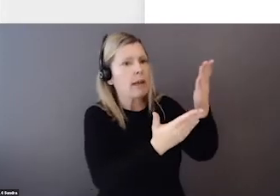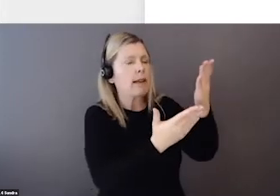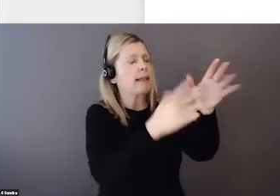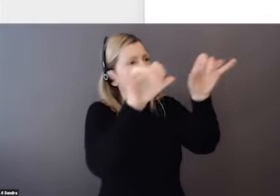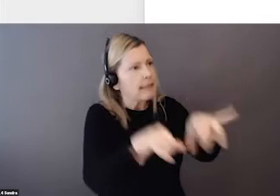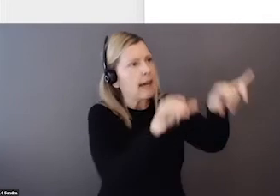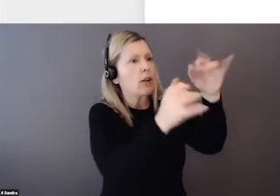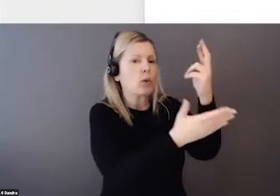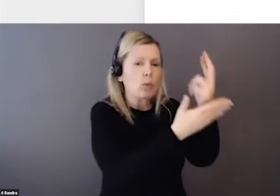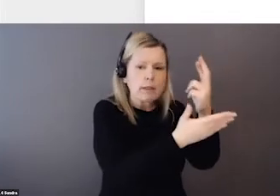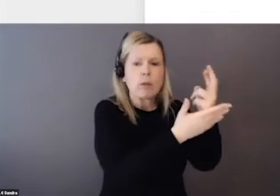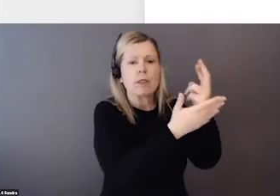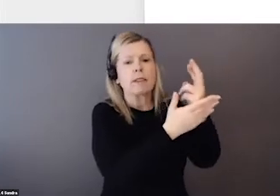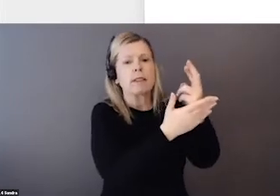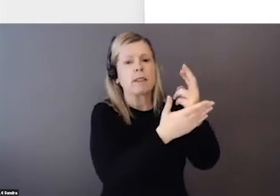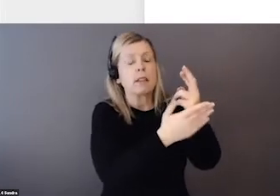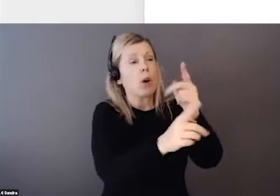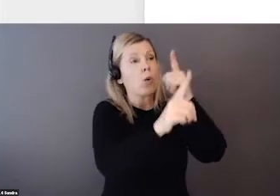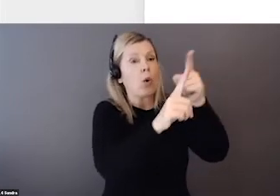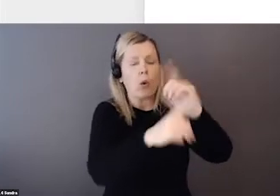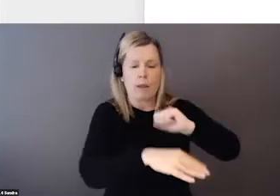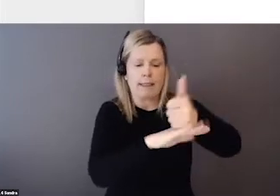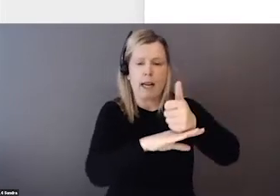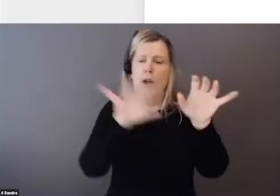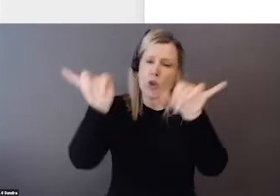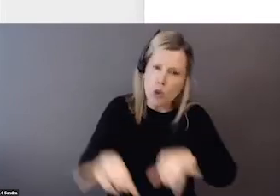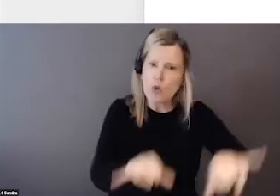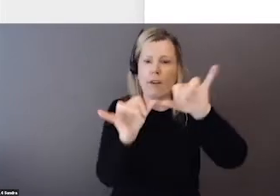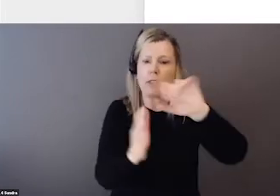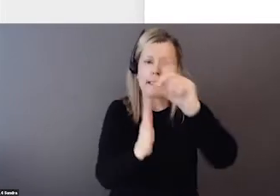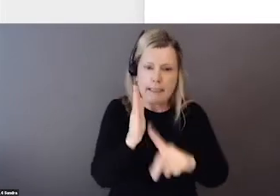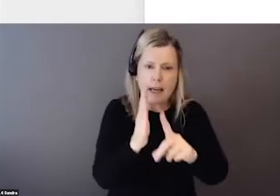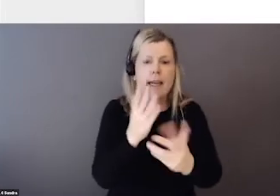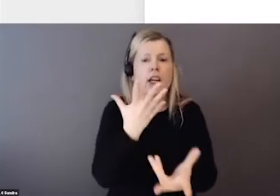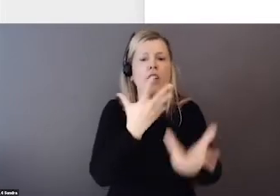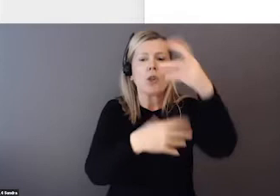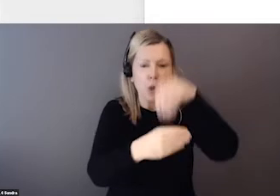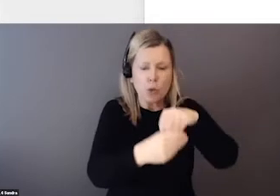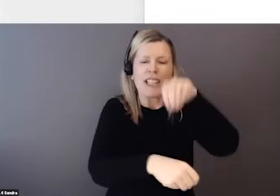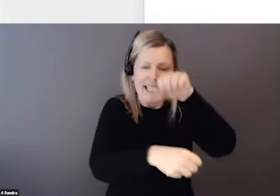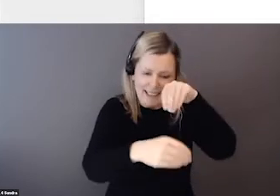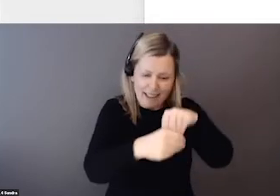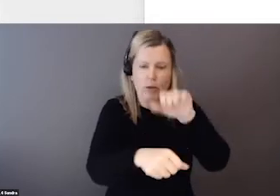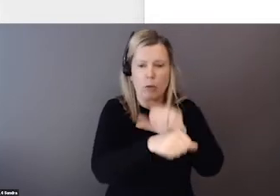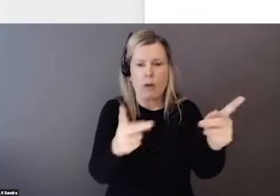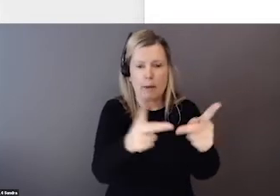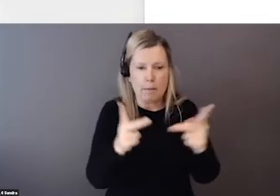of universal design and principles of inclusion within the workplace setting, with a focus on sensory and visual processing disabilities.